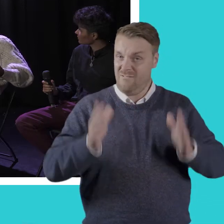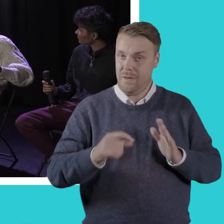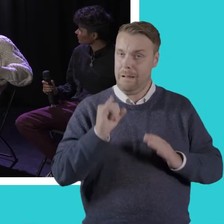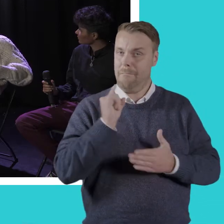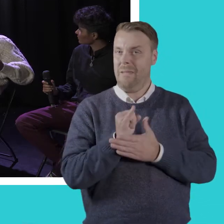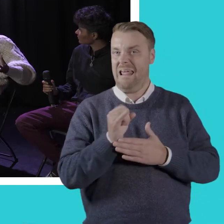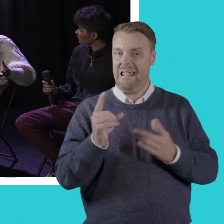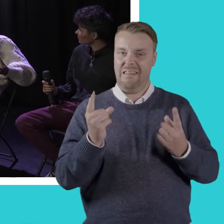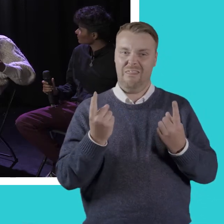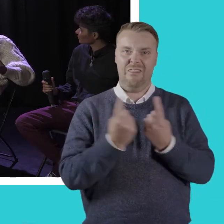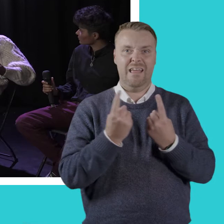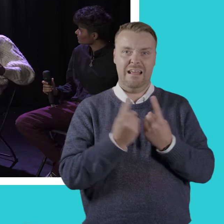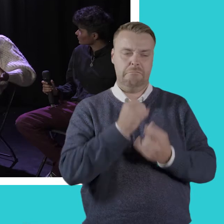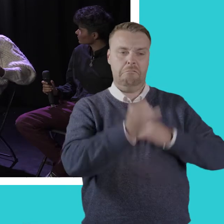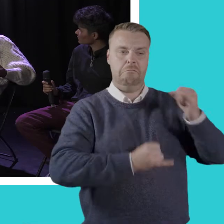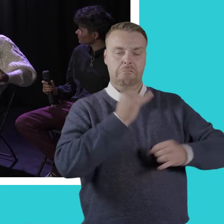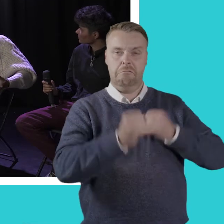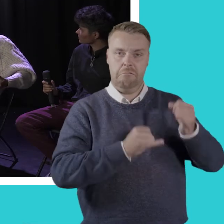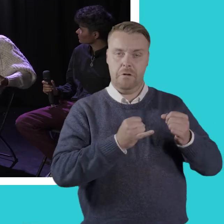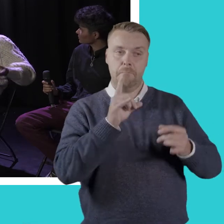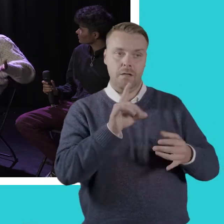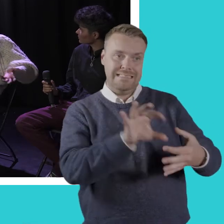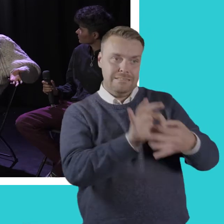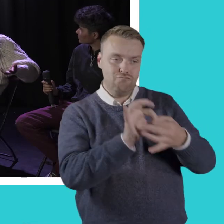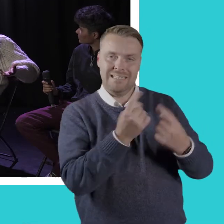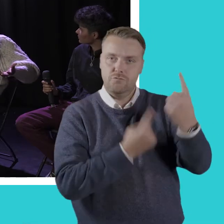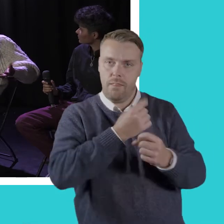that critique and being able to kind of interact with each other's ideas. As you say it can be very